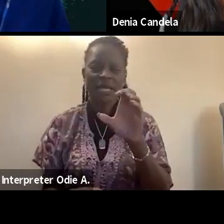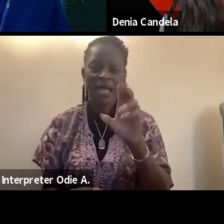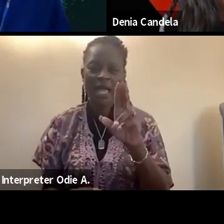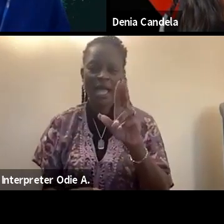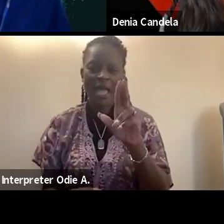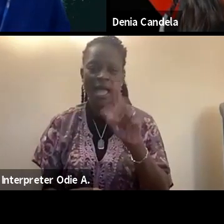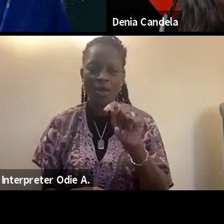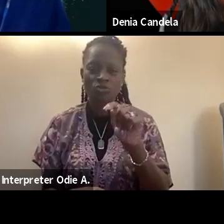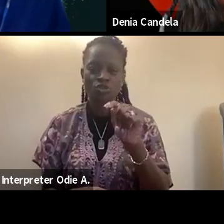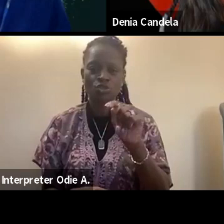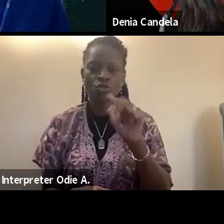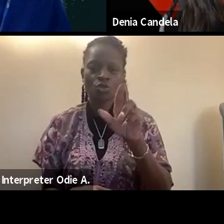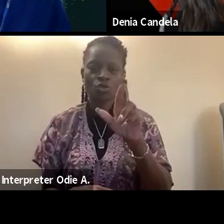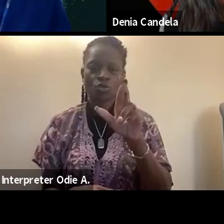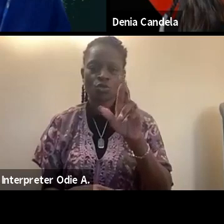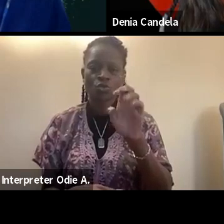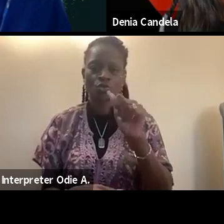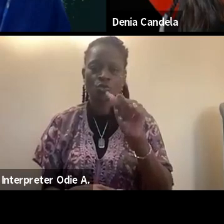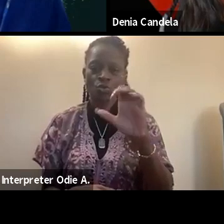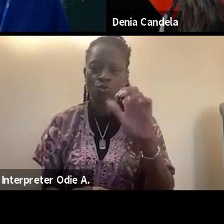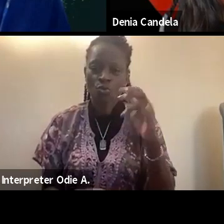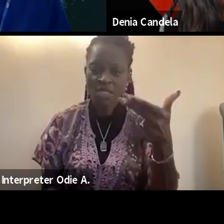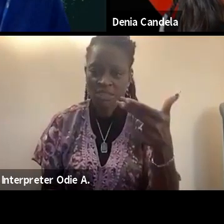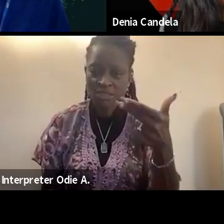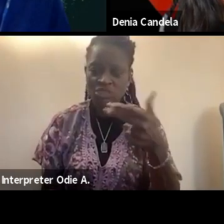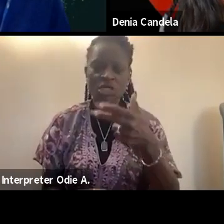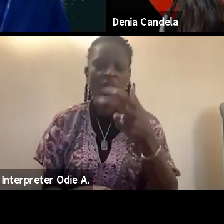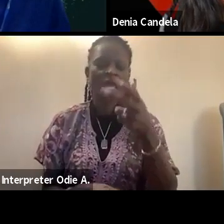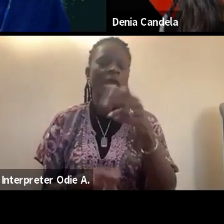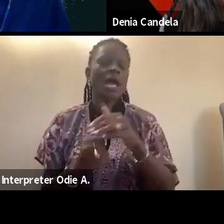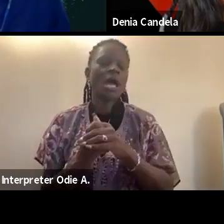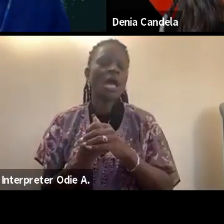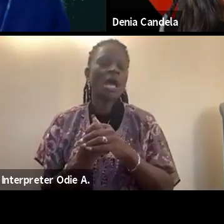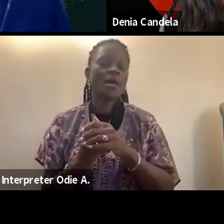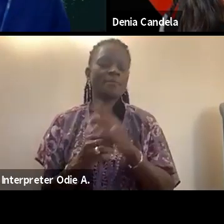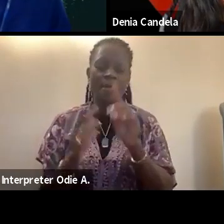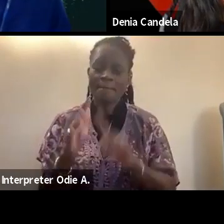that could be showing up at other different clinics throughout the county,